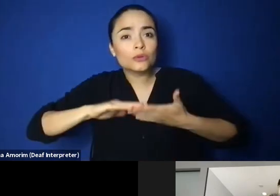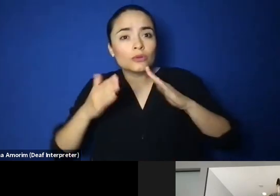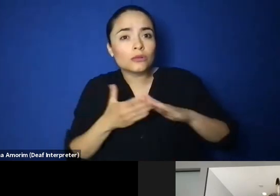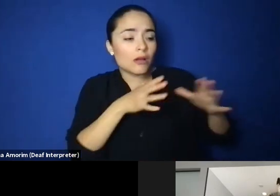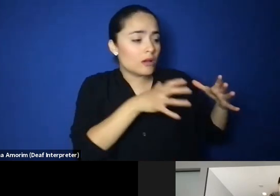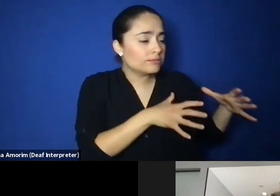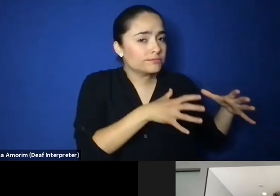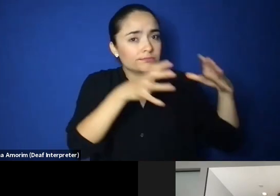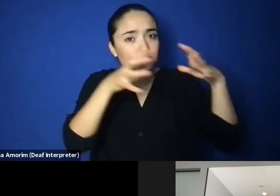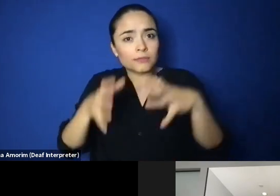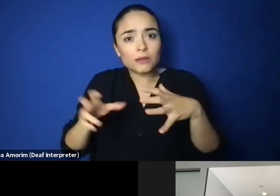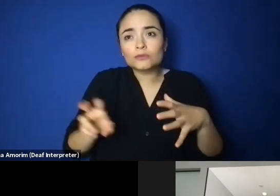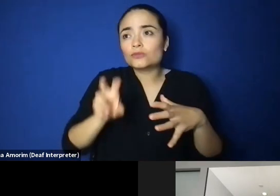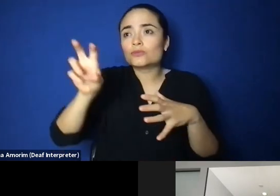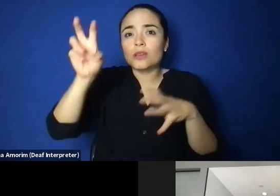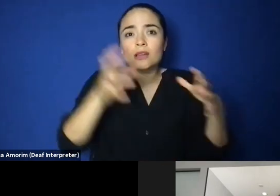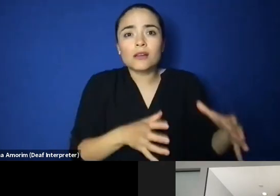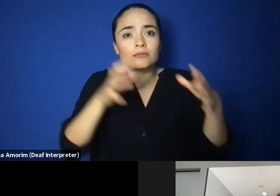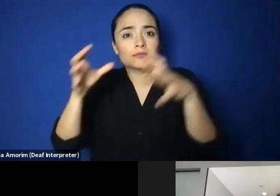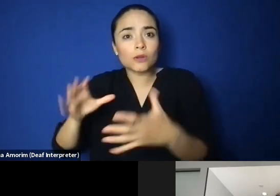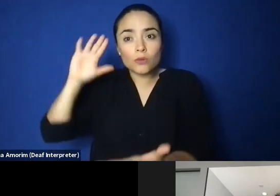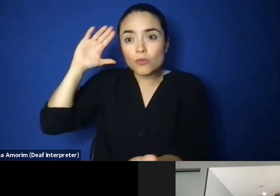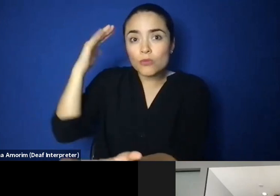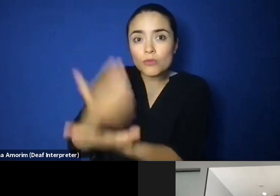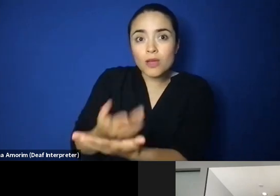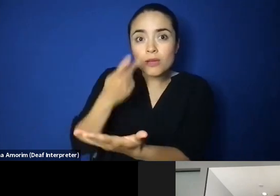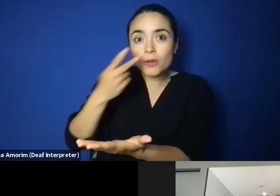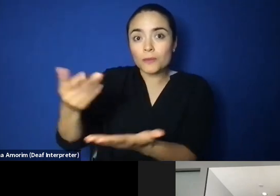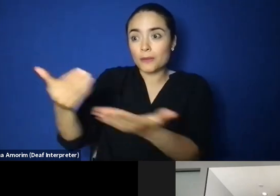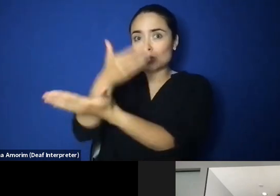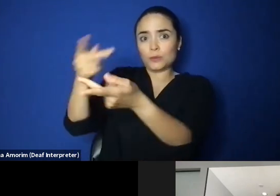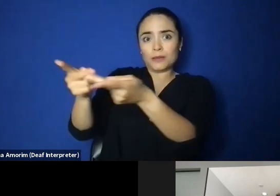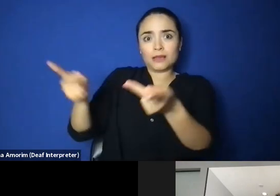the young men, young women, it was called a grass dance society, and we'd go out there, and we'd dance